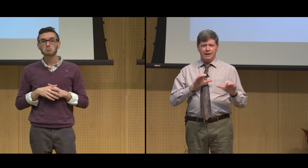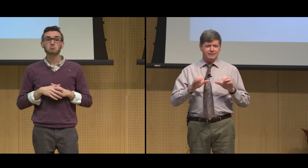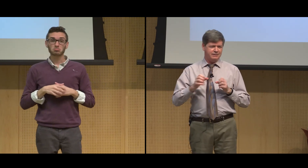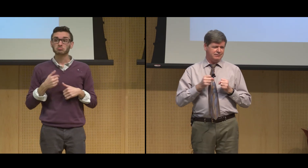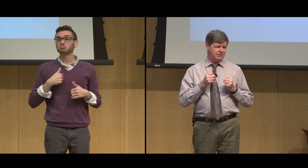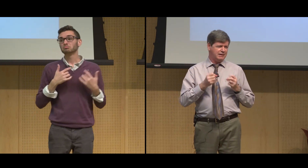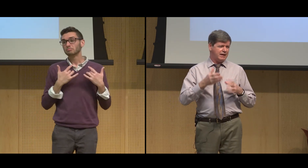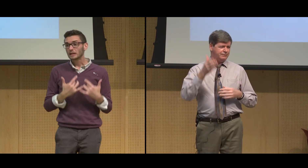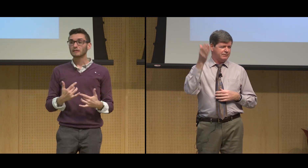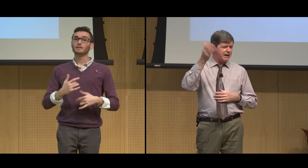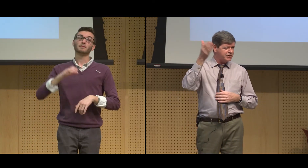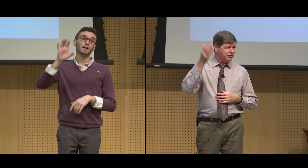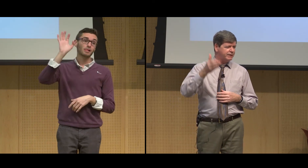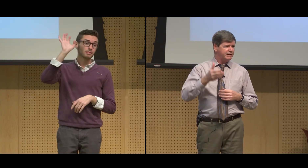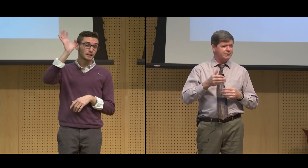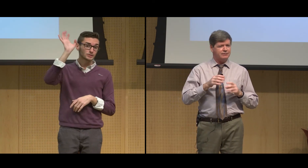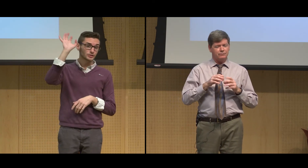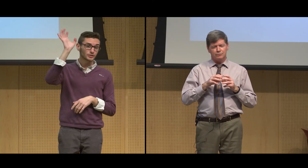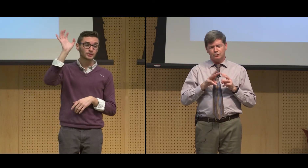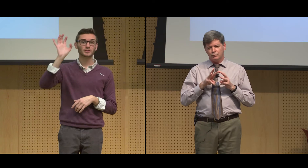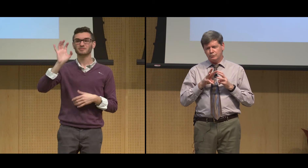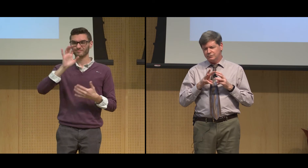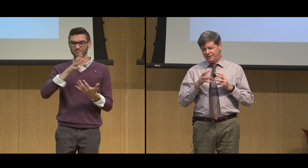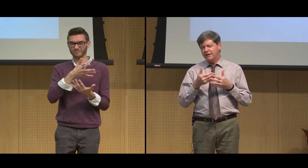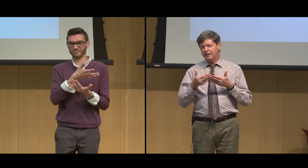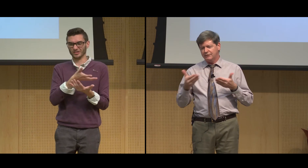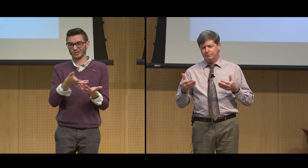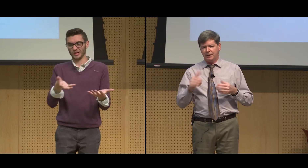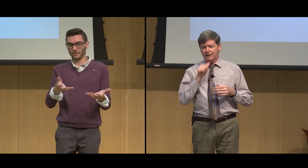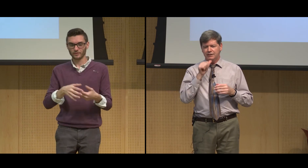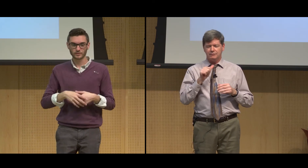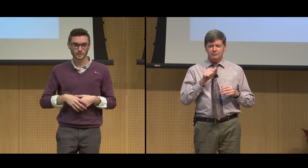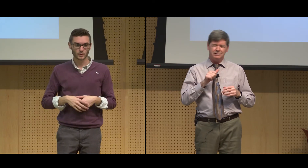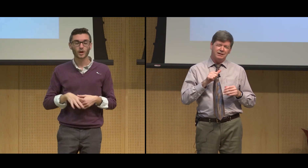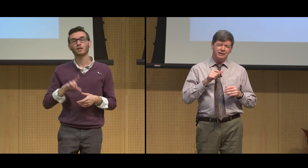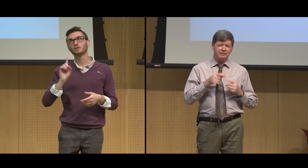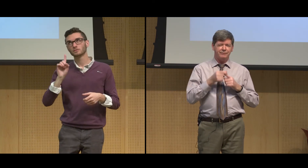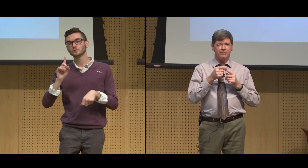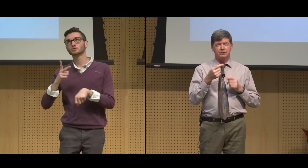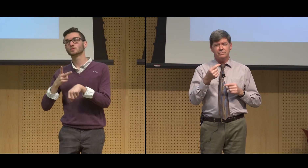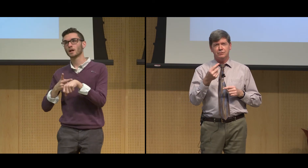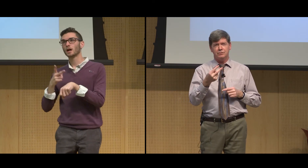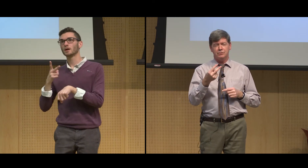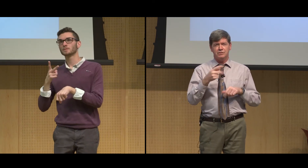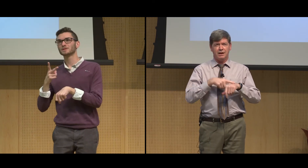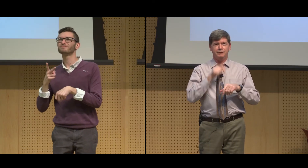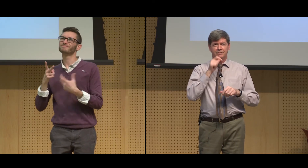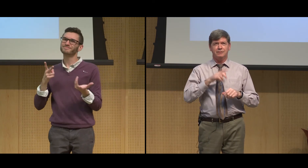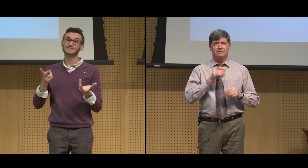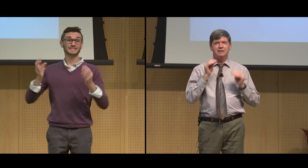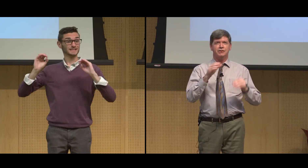Um, I did a lot of lecturing and things, but I didn't--except for two times,